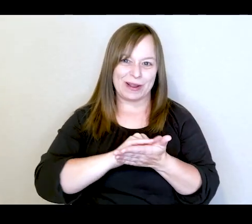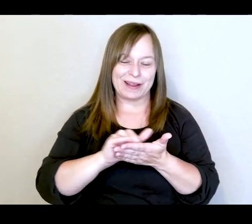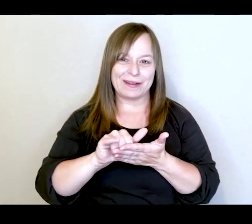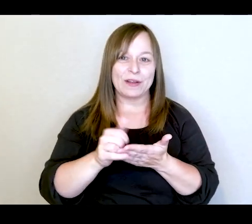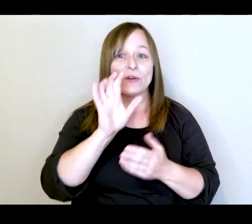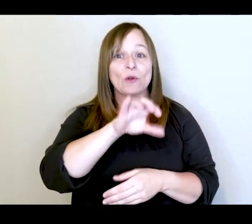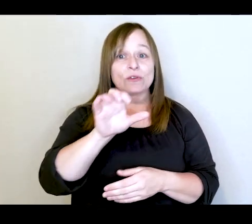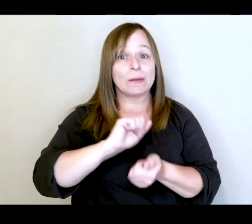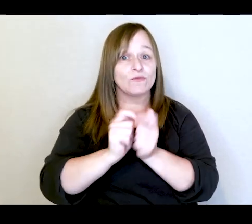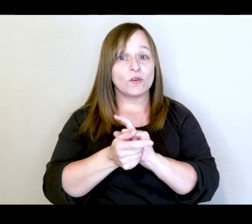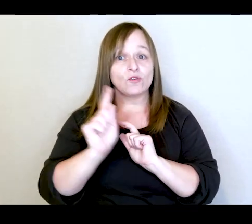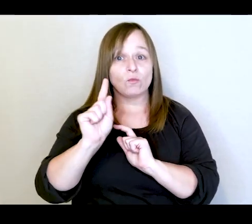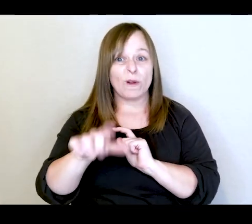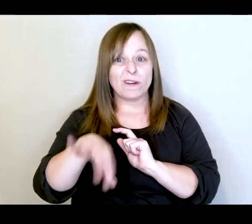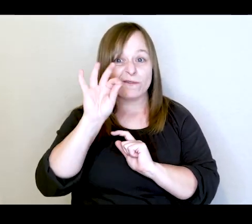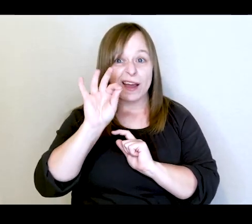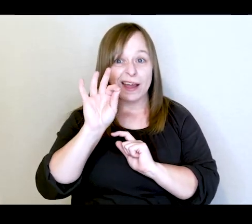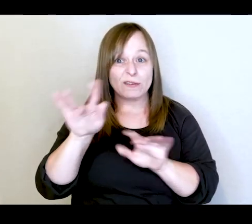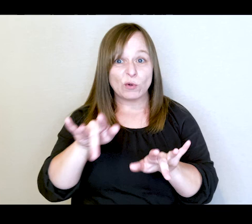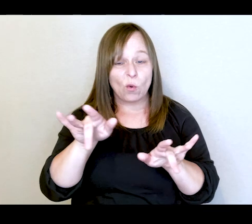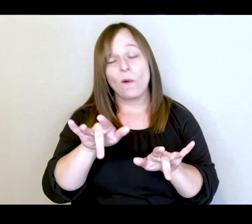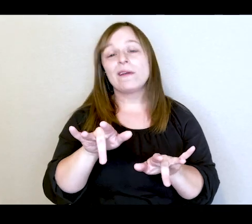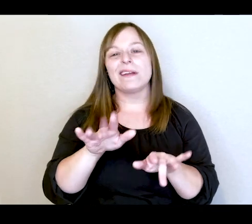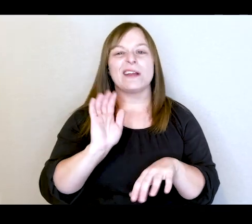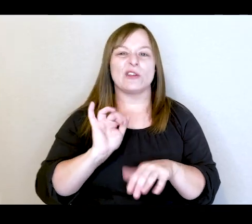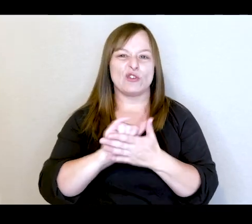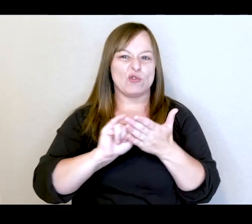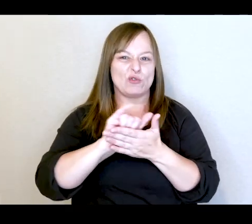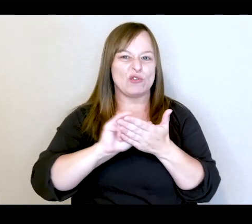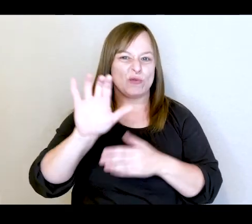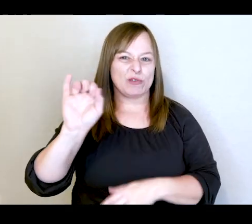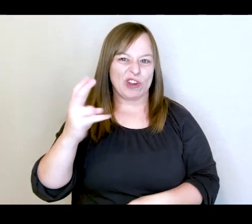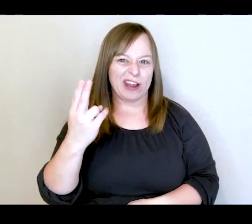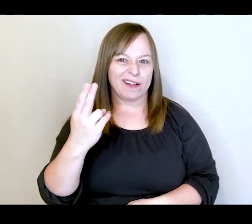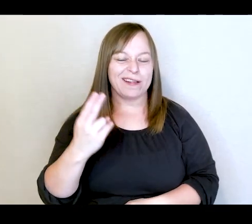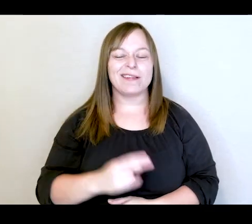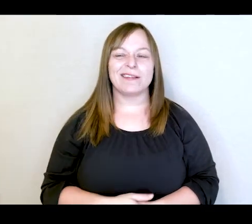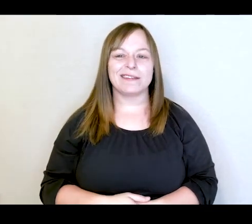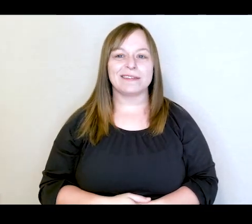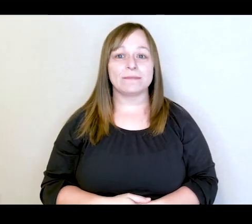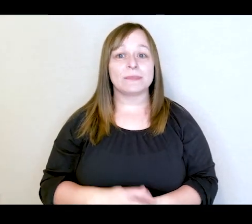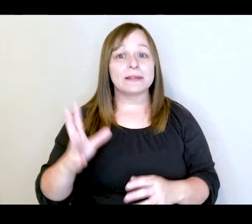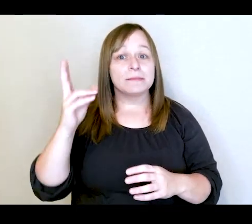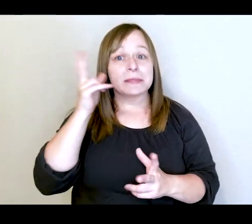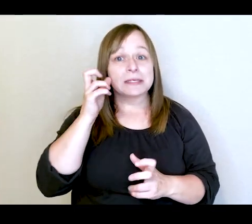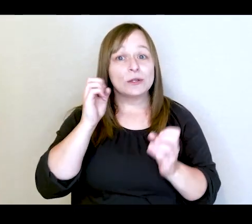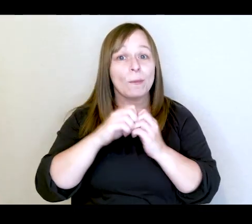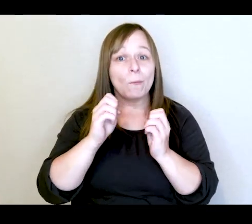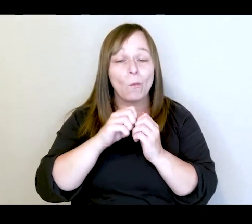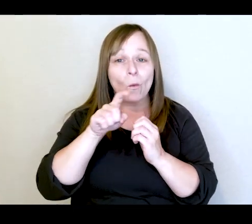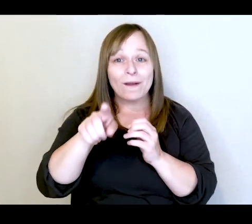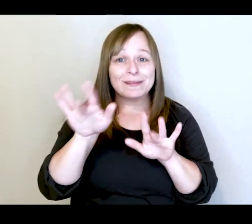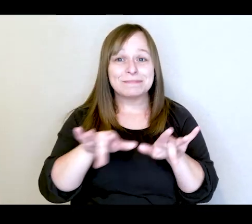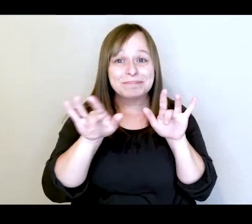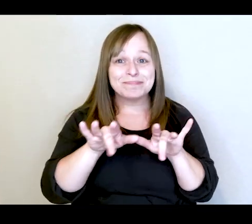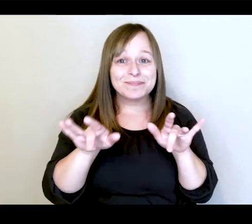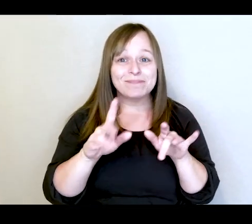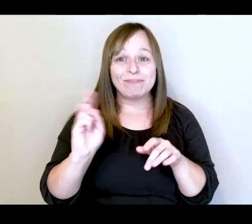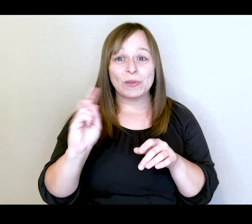The closed caption version of this podcast is available on our YouTube channel. To listen to more Empire State of Rights: Closed Captioned,